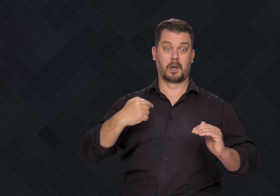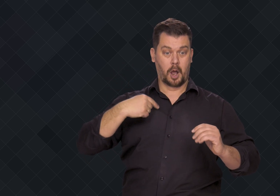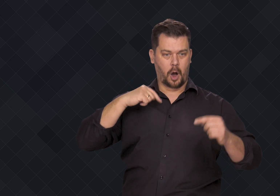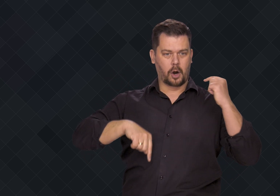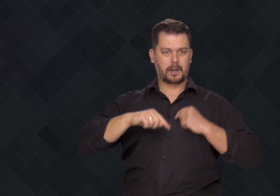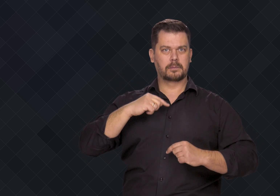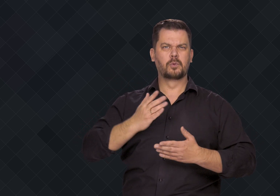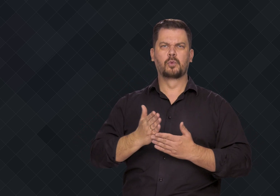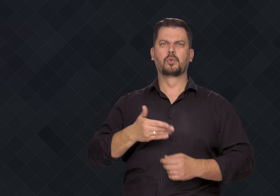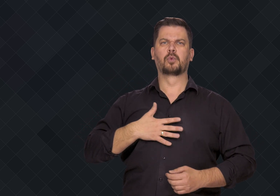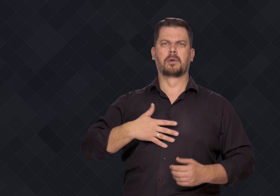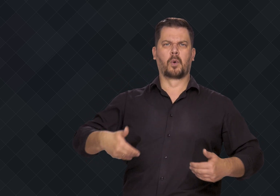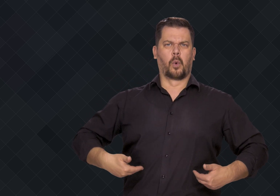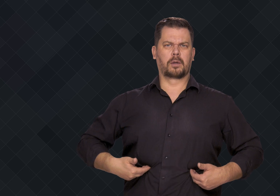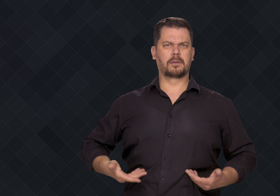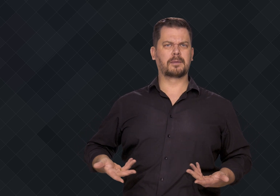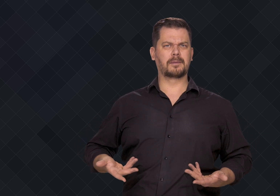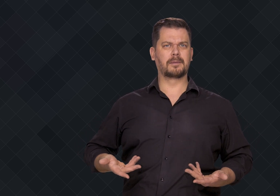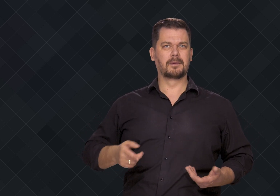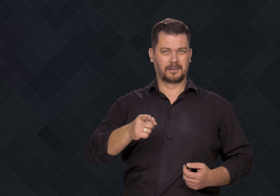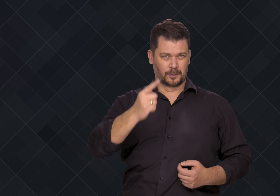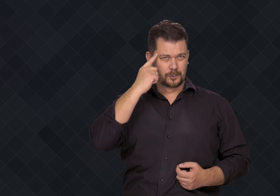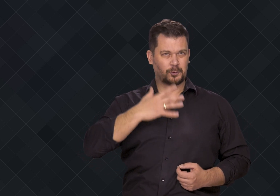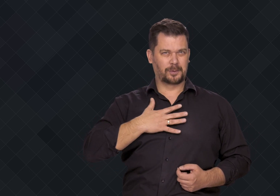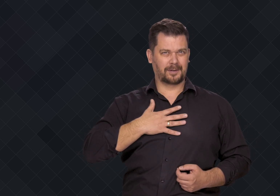and our body signals hunger. Do you know that feeling?